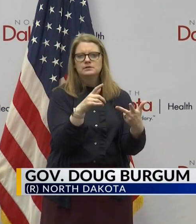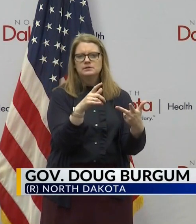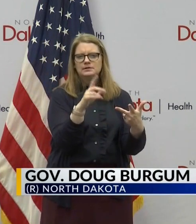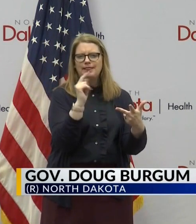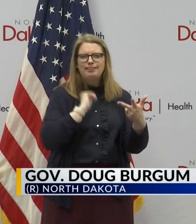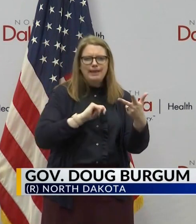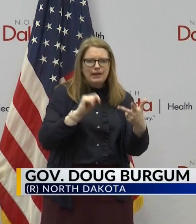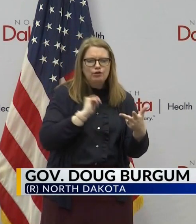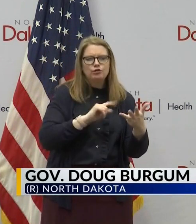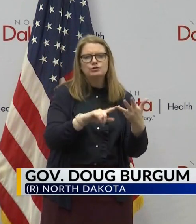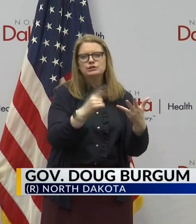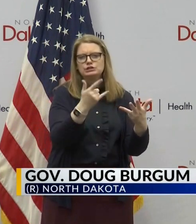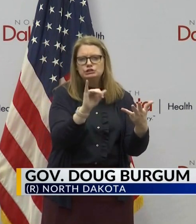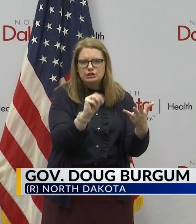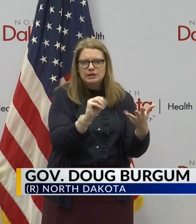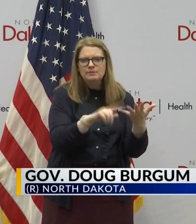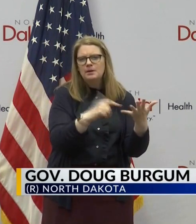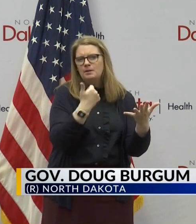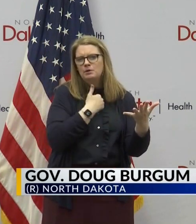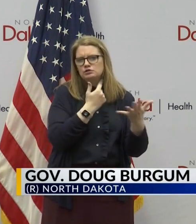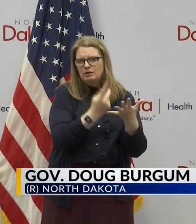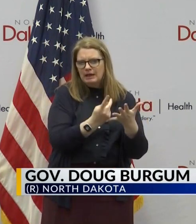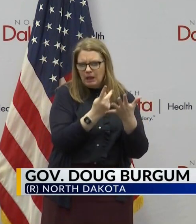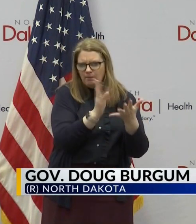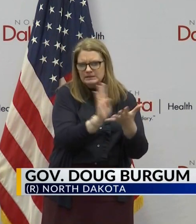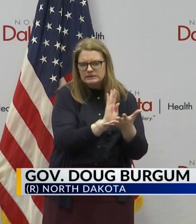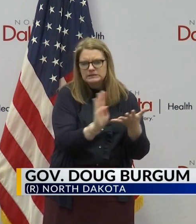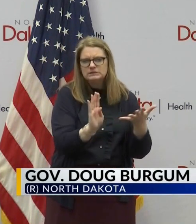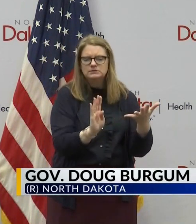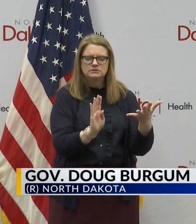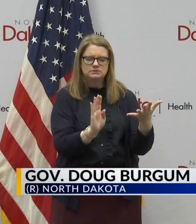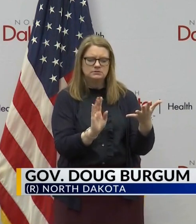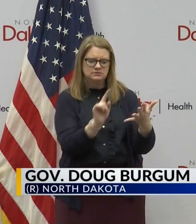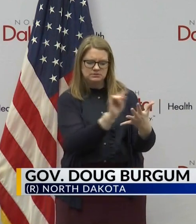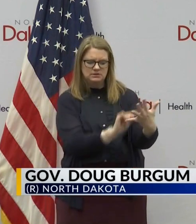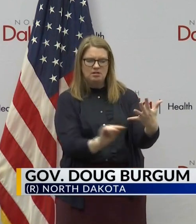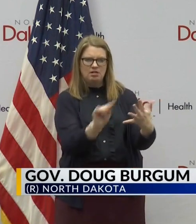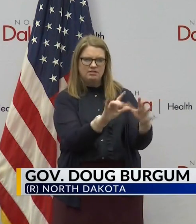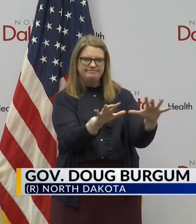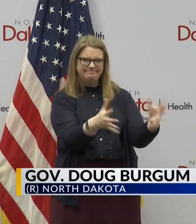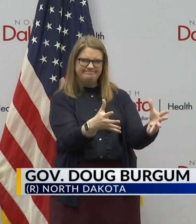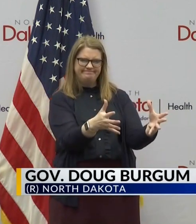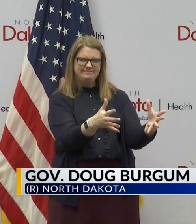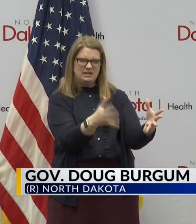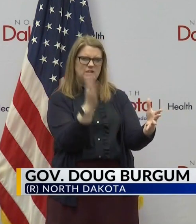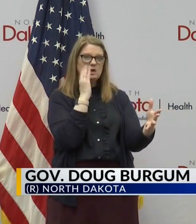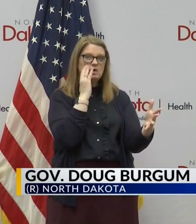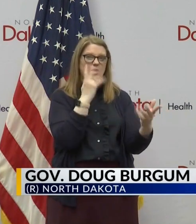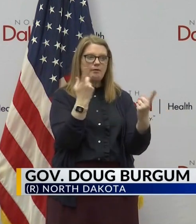THEY'RE ALL ELIGIBLE TO START THEIR BUSINESSES WHEN THEY SELECT. THE NARROW GROUP OF BARS AND